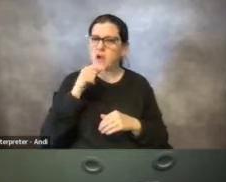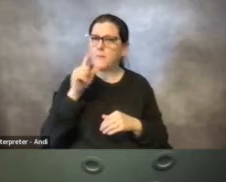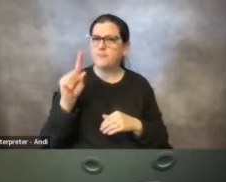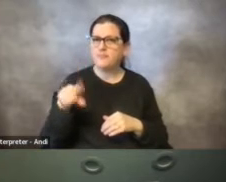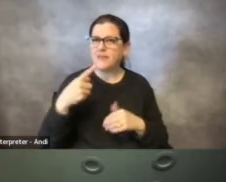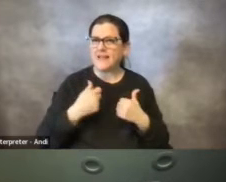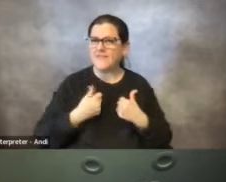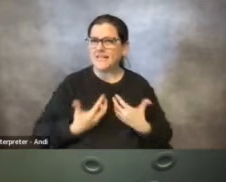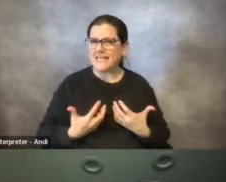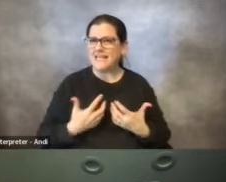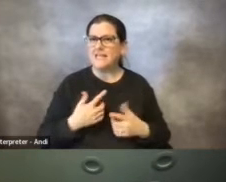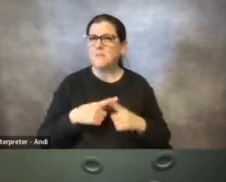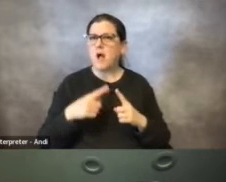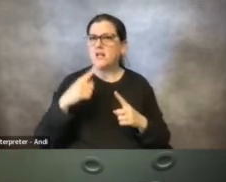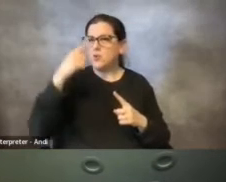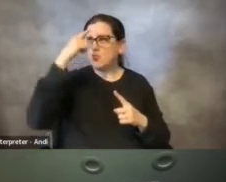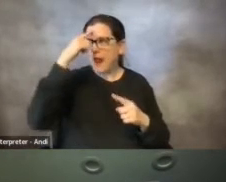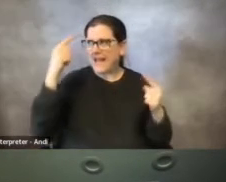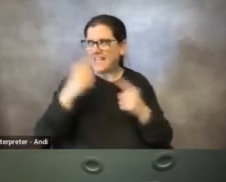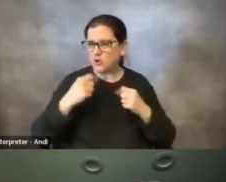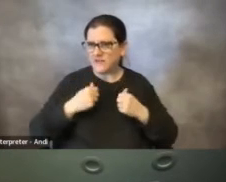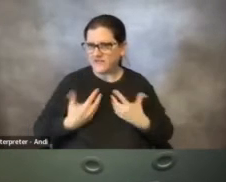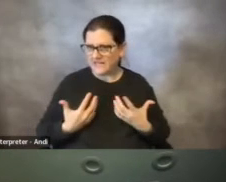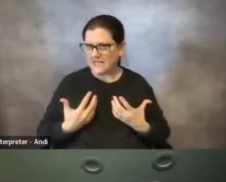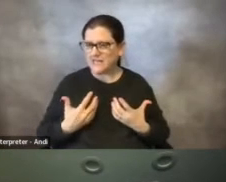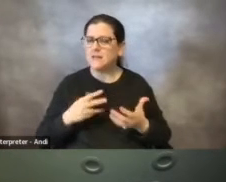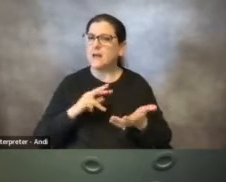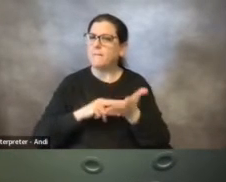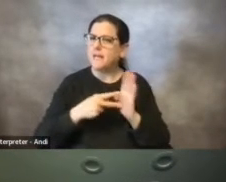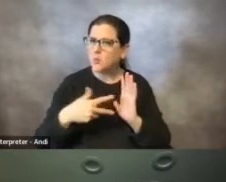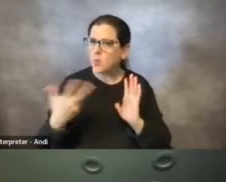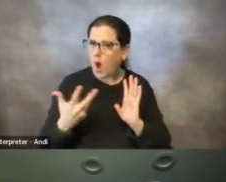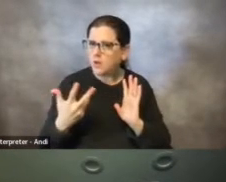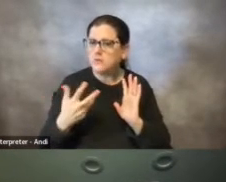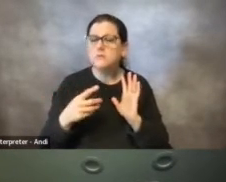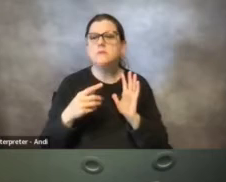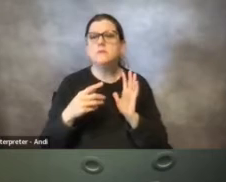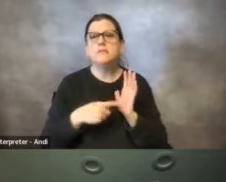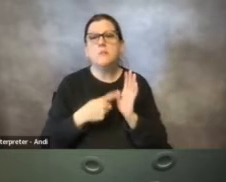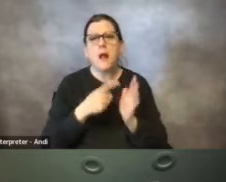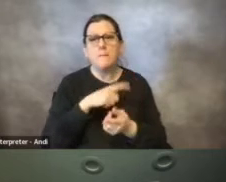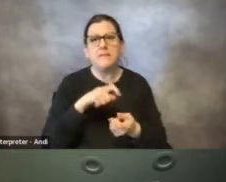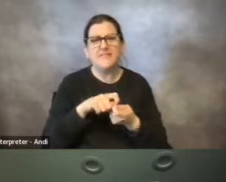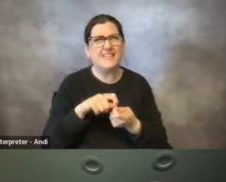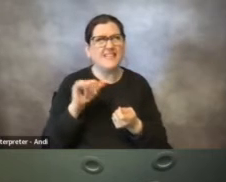especially, you know, like I said, 25 years, sometimes it gets old, right? Like, sometimes I don't want to just be like,